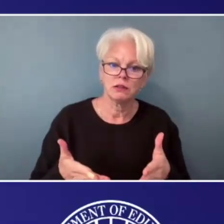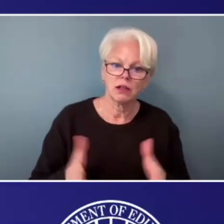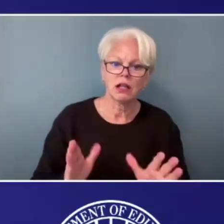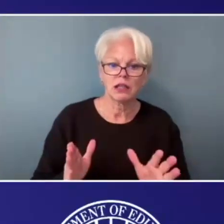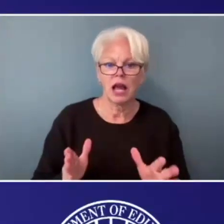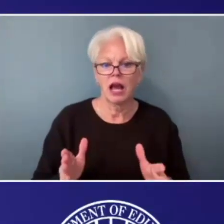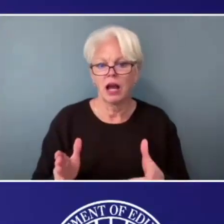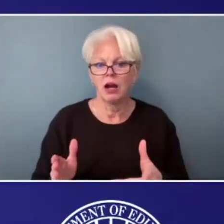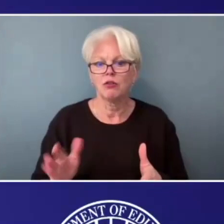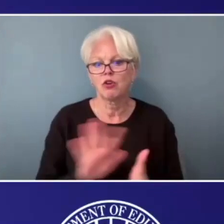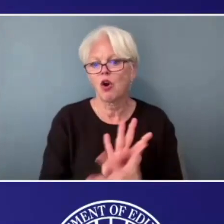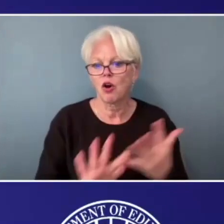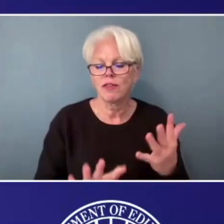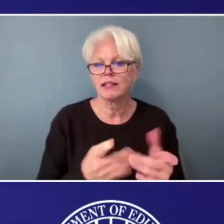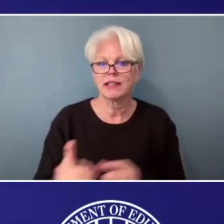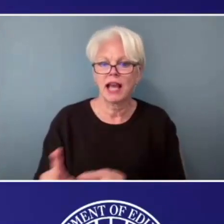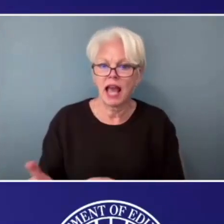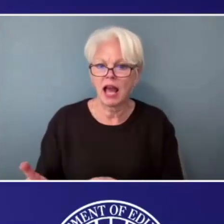basically staying on the same path,